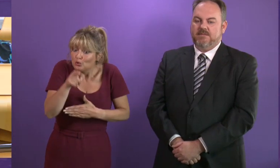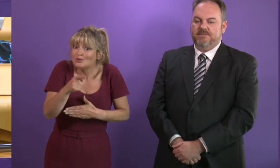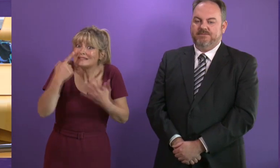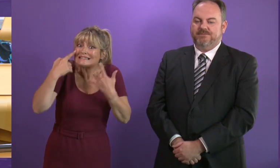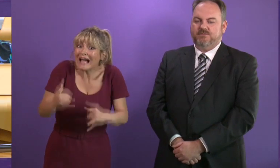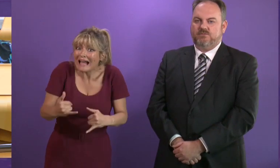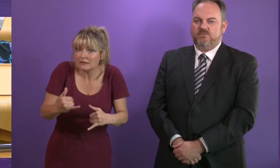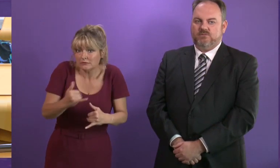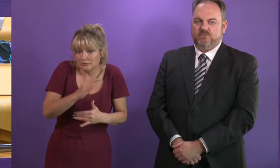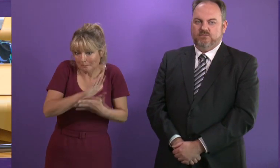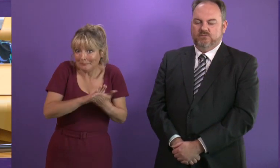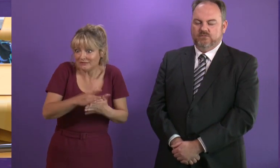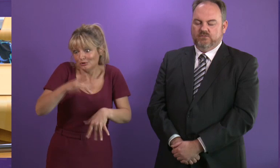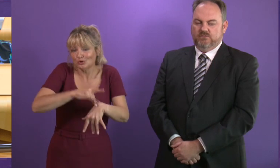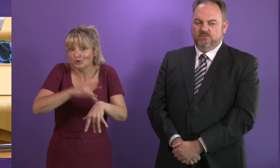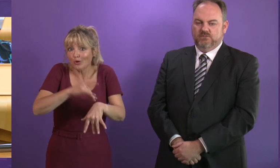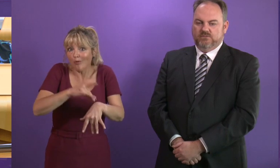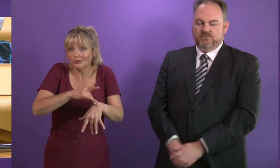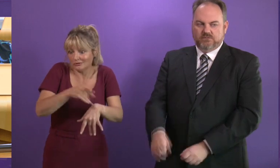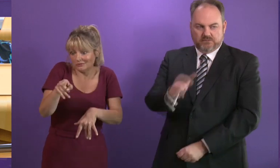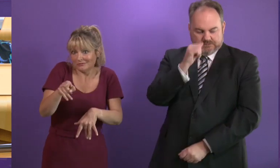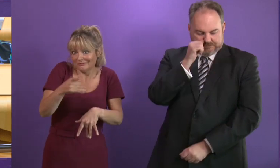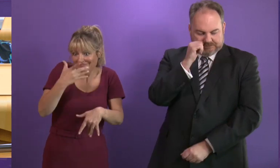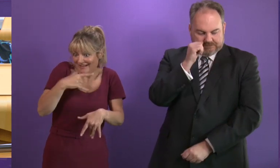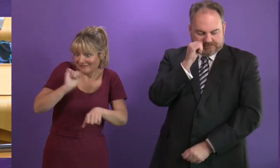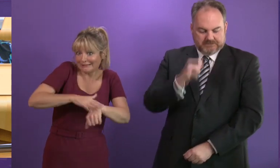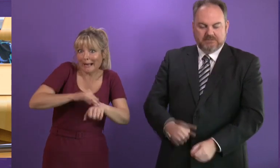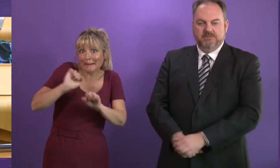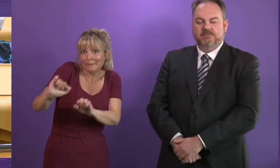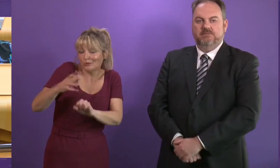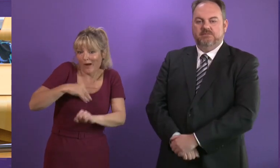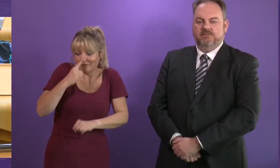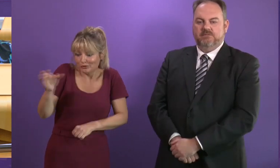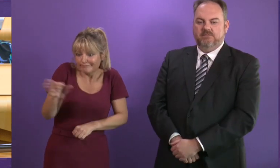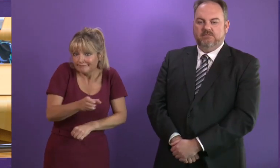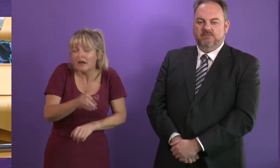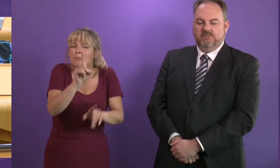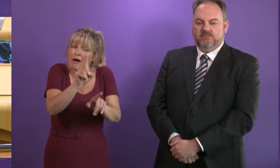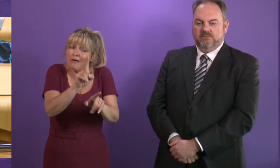no longer need to consider impairment in police stations, though some doctors might still be involved in taking blood samples.